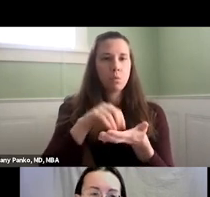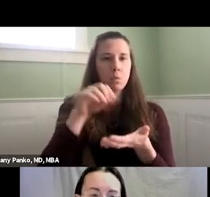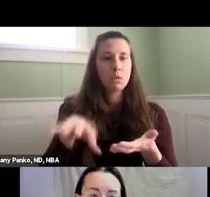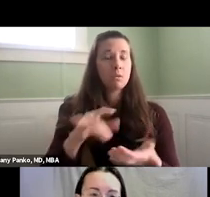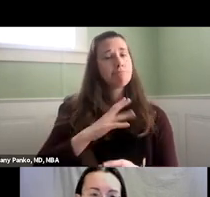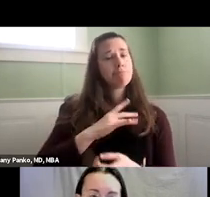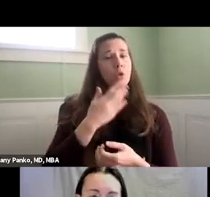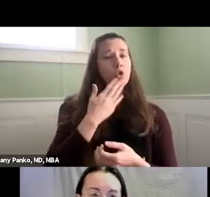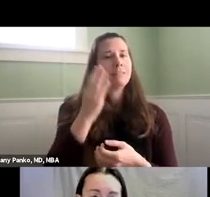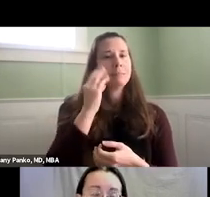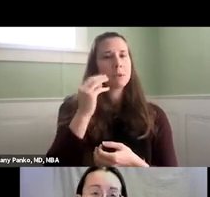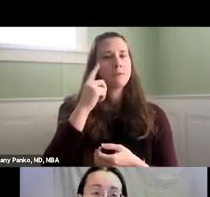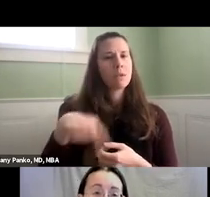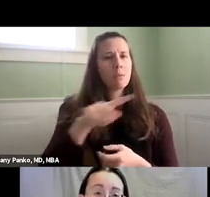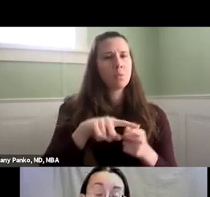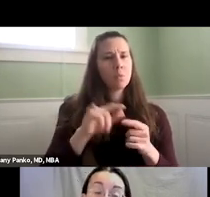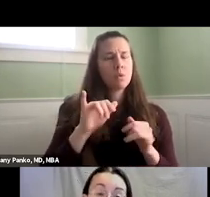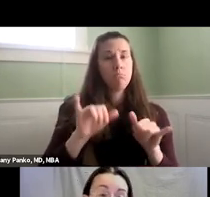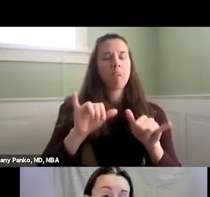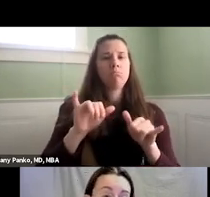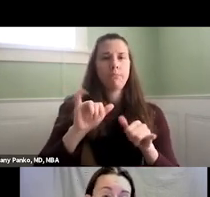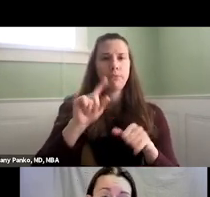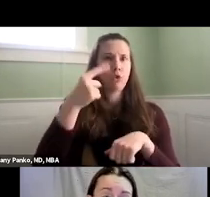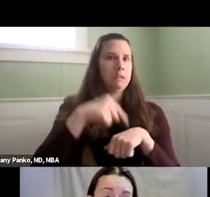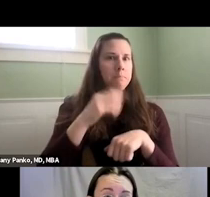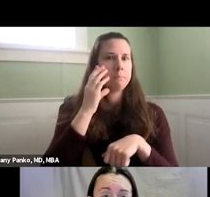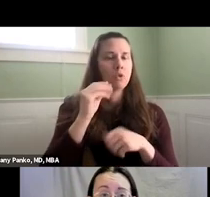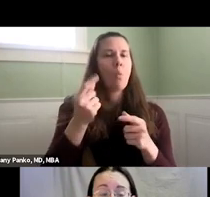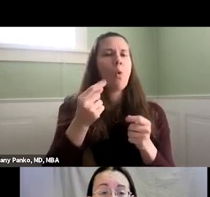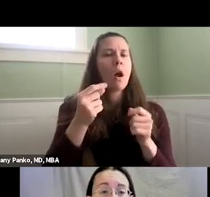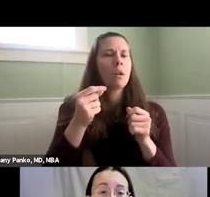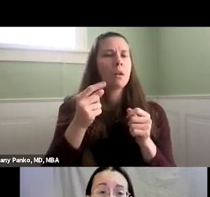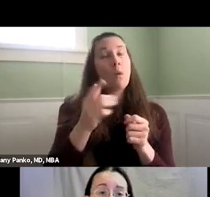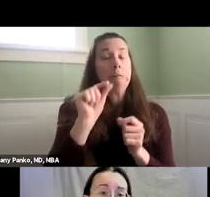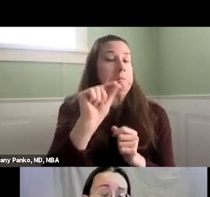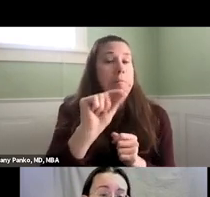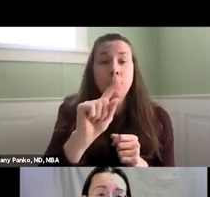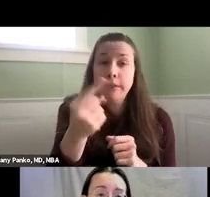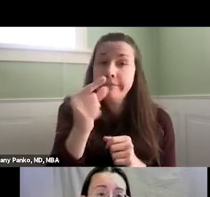year medical students. It is a really good experience for them. They have that experience